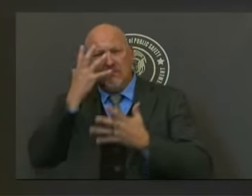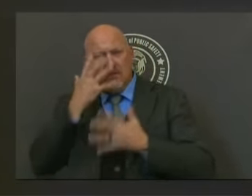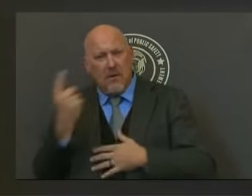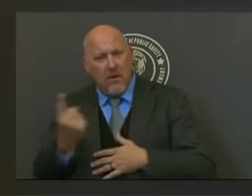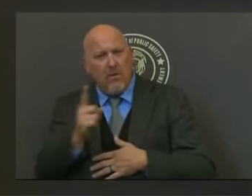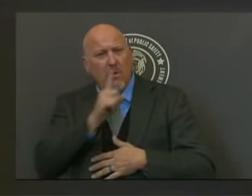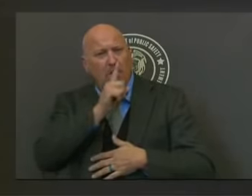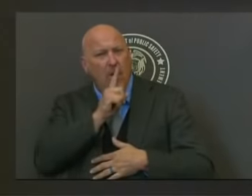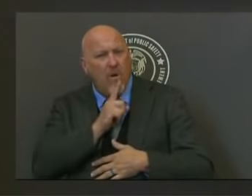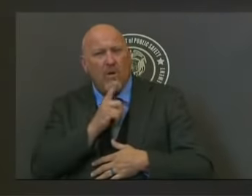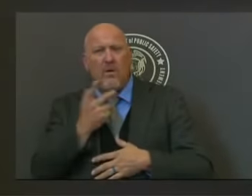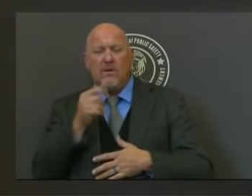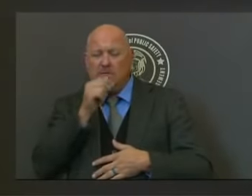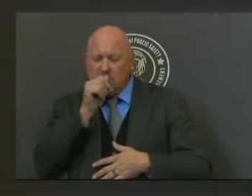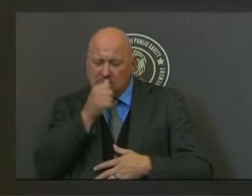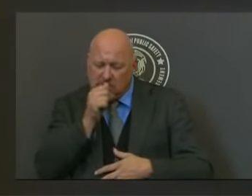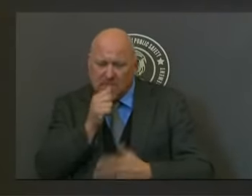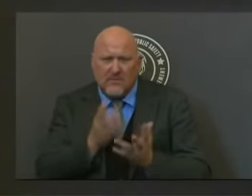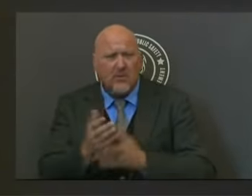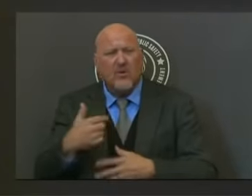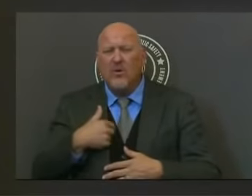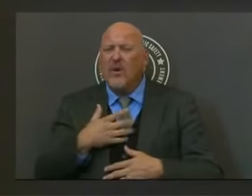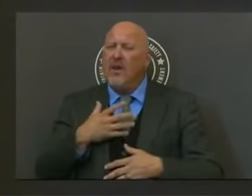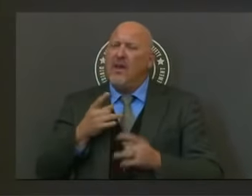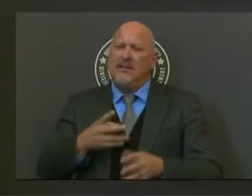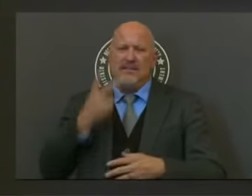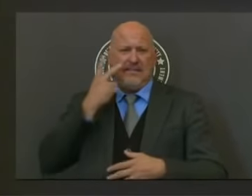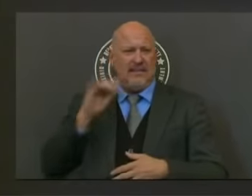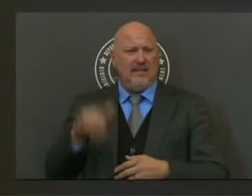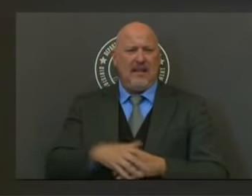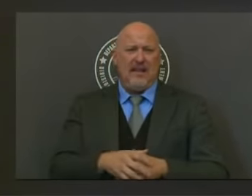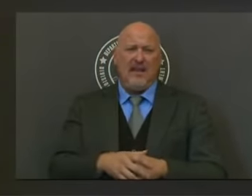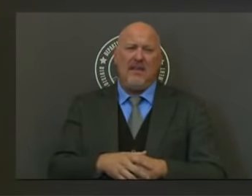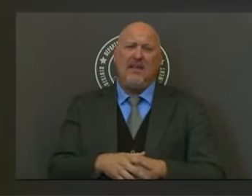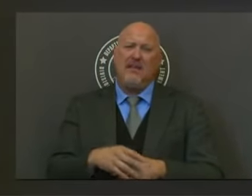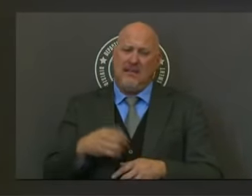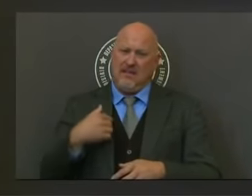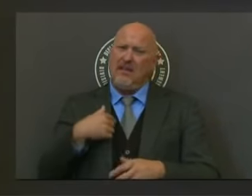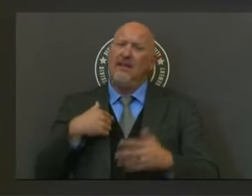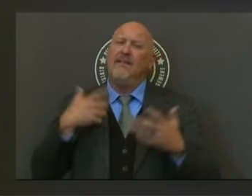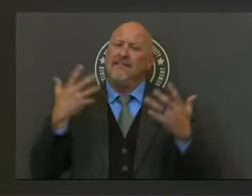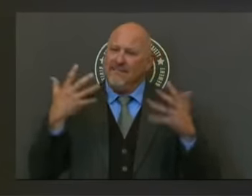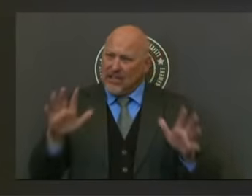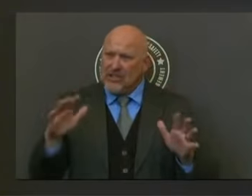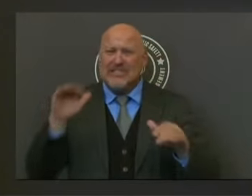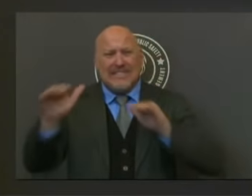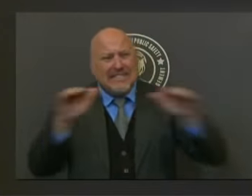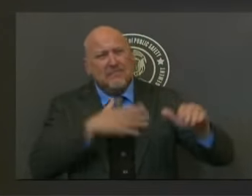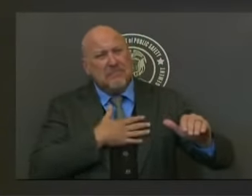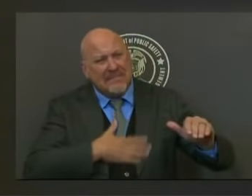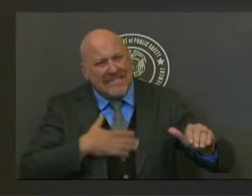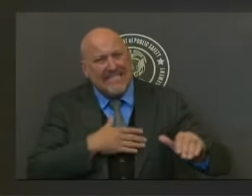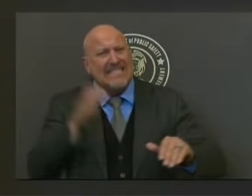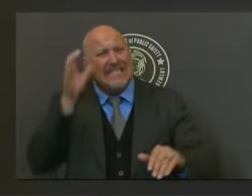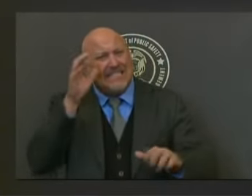we've called on the community many times before and we're